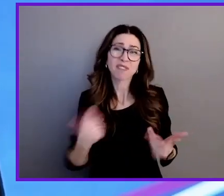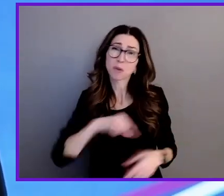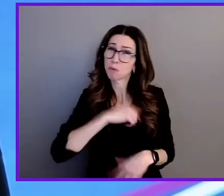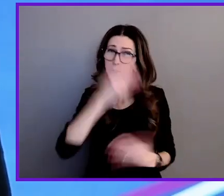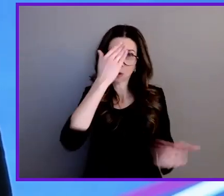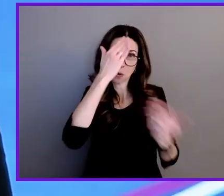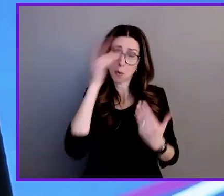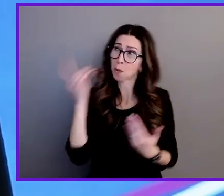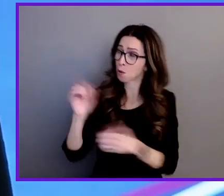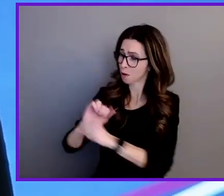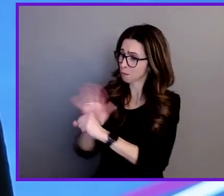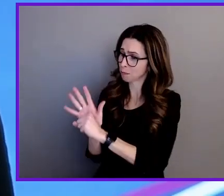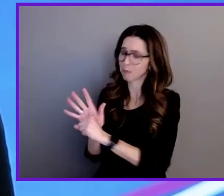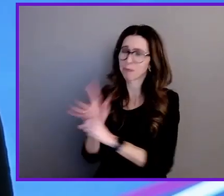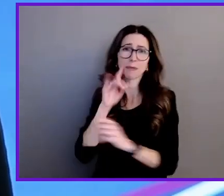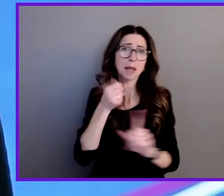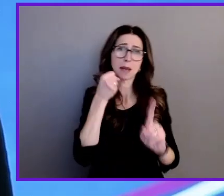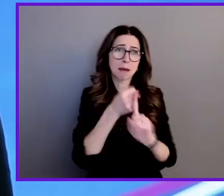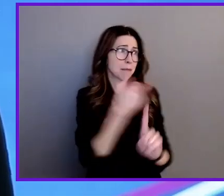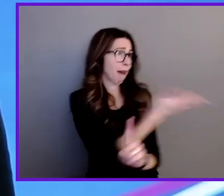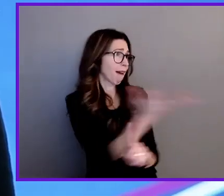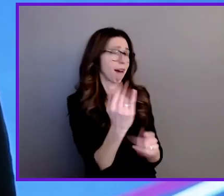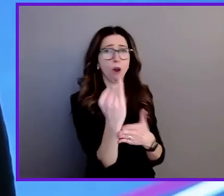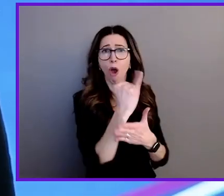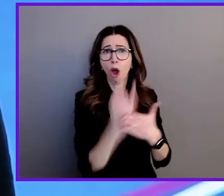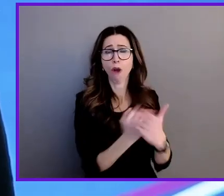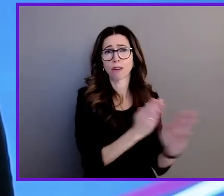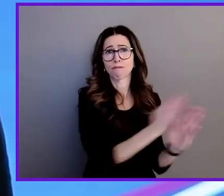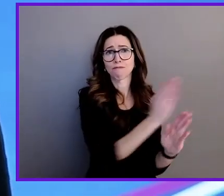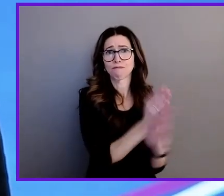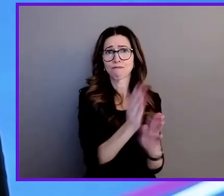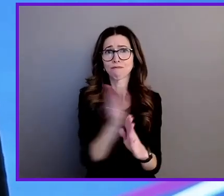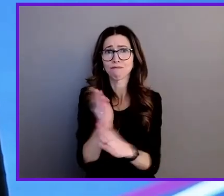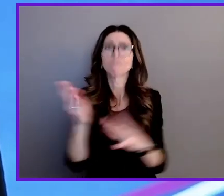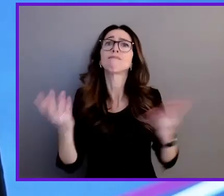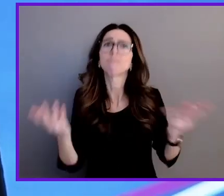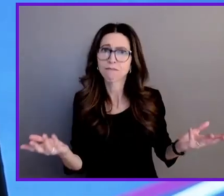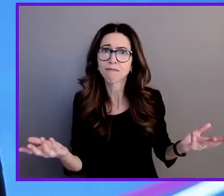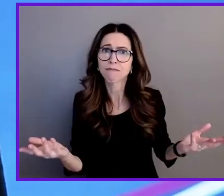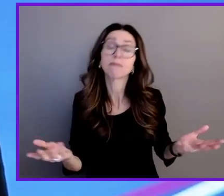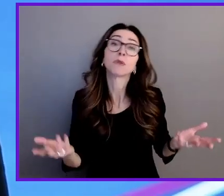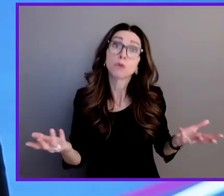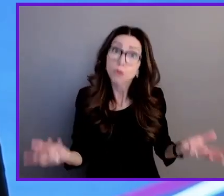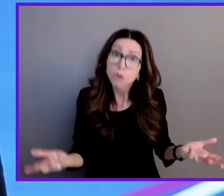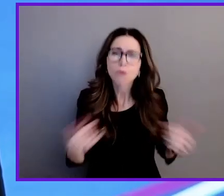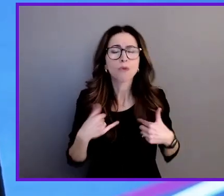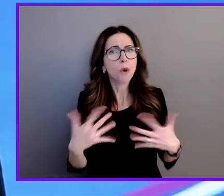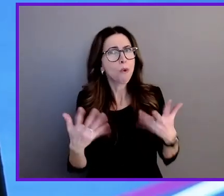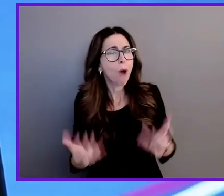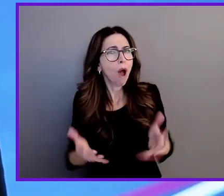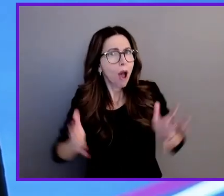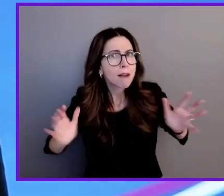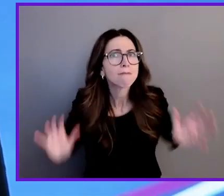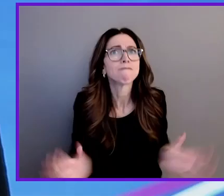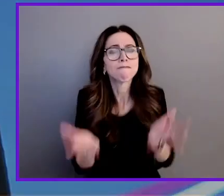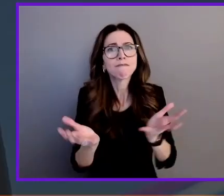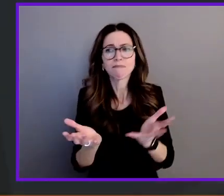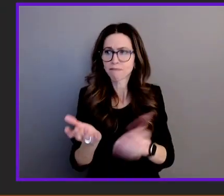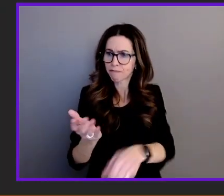on the arts sector. And in the context of our mission, that is, to improve the benefits of arts for society,